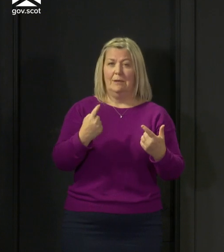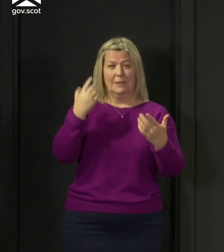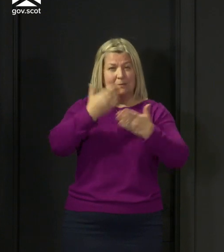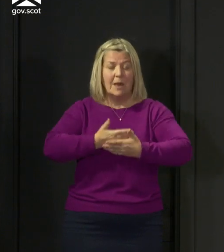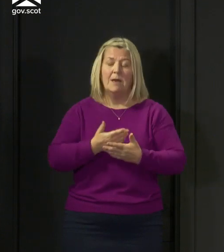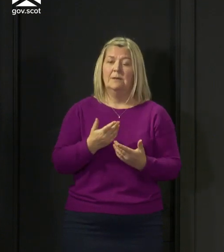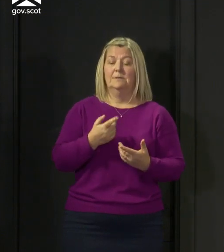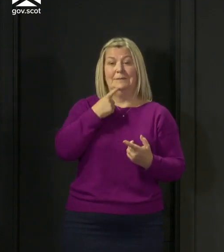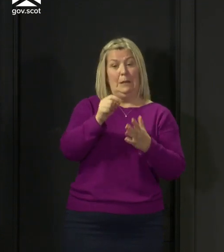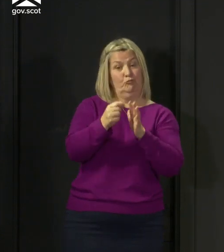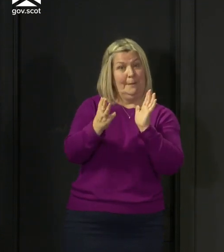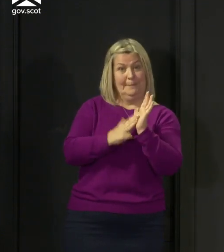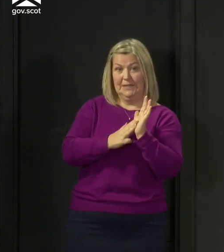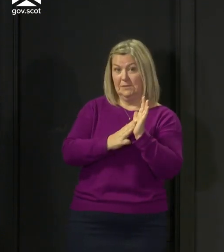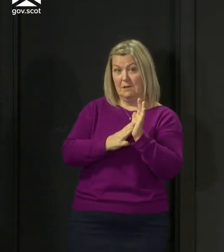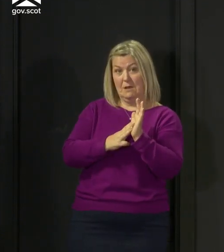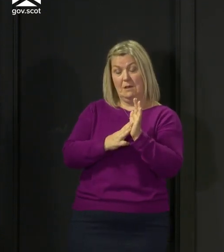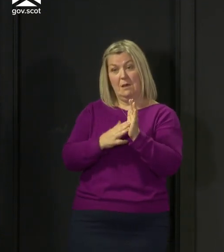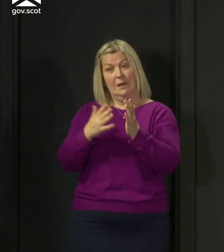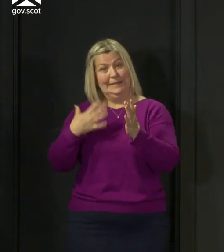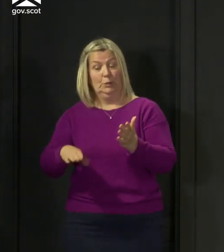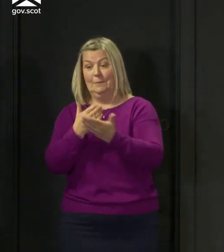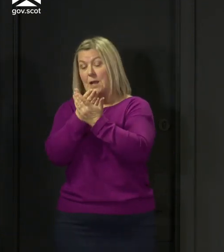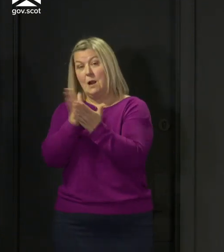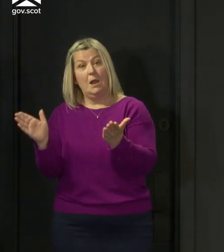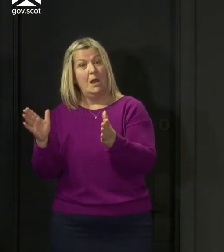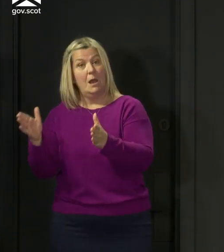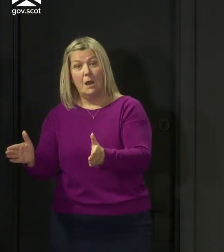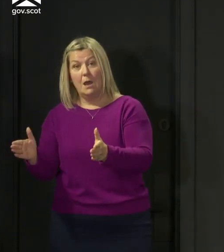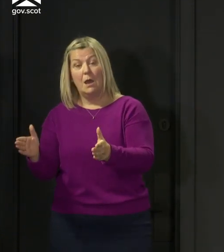Prime Minister has to make clearer when he is talking only for England. Of course he's